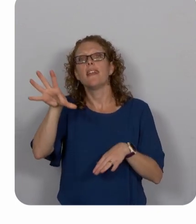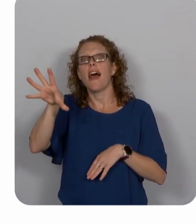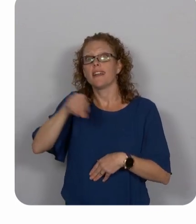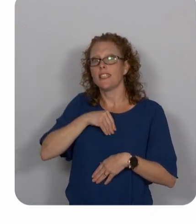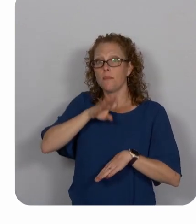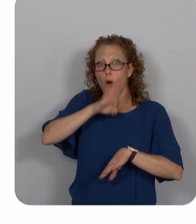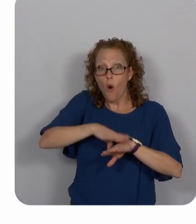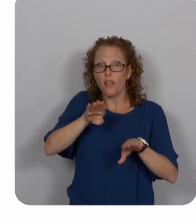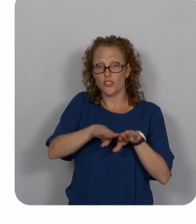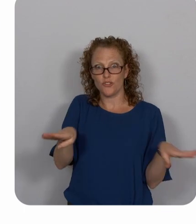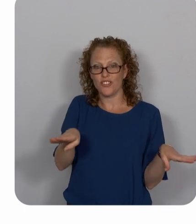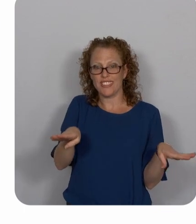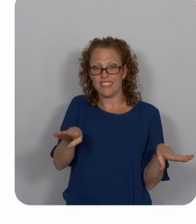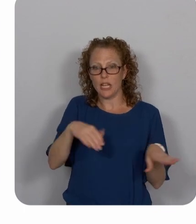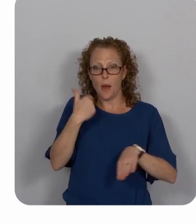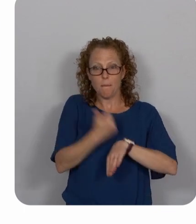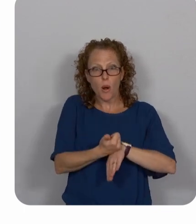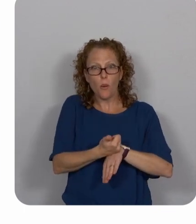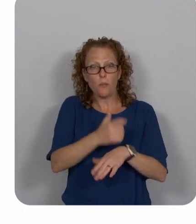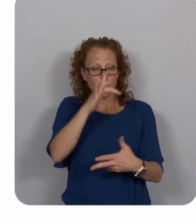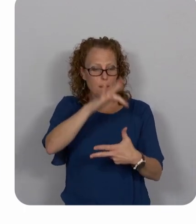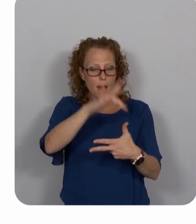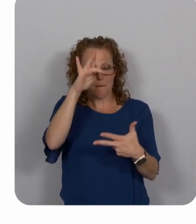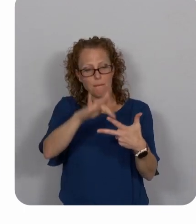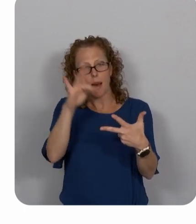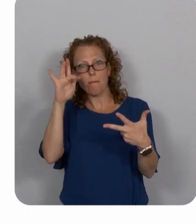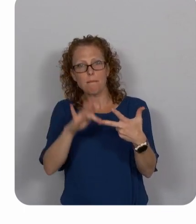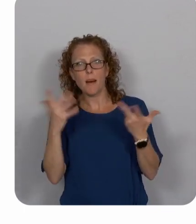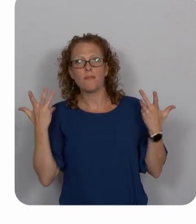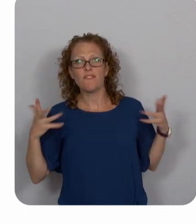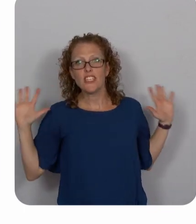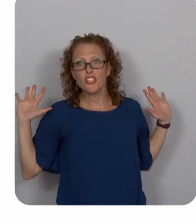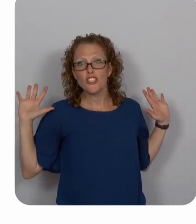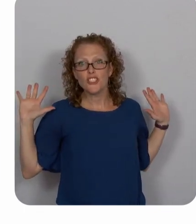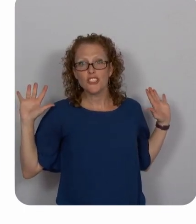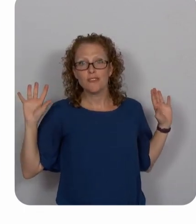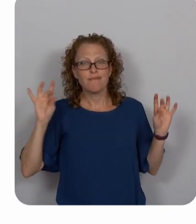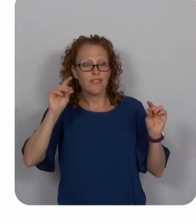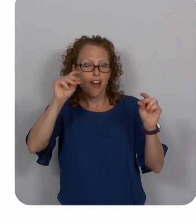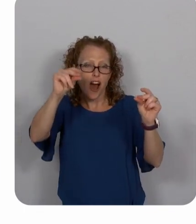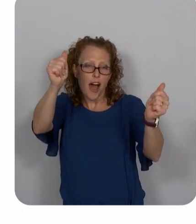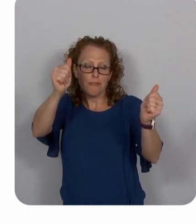And there you go! Instant shadows. Simple as that.